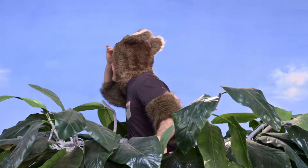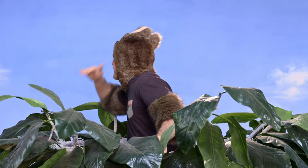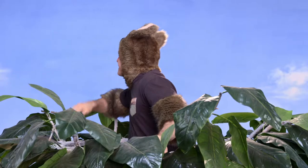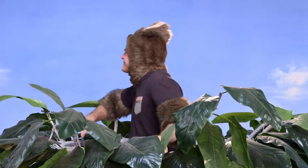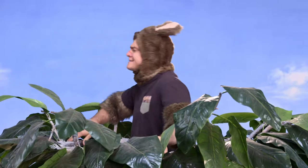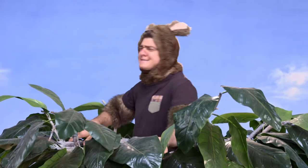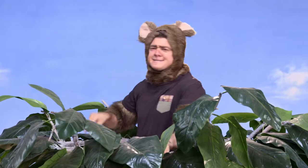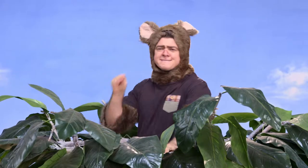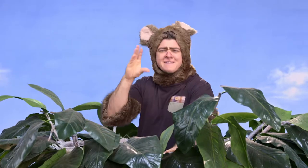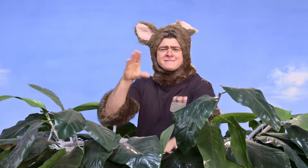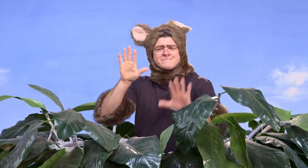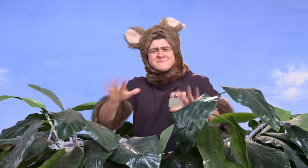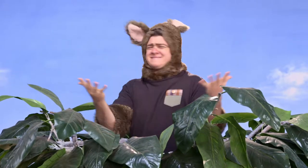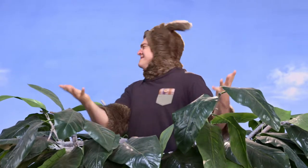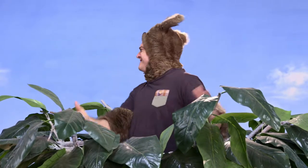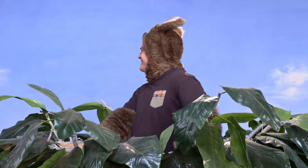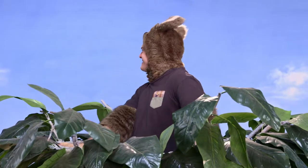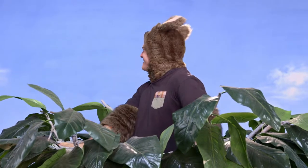Ah. The light isn't flashing.